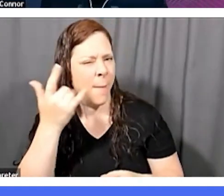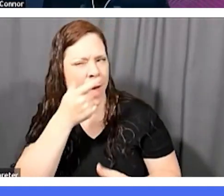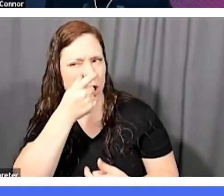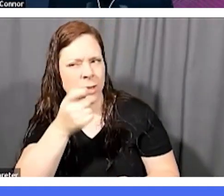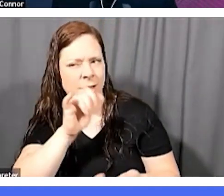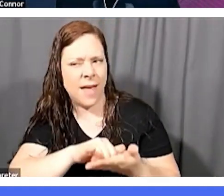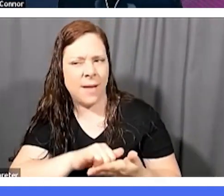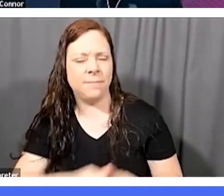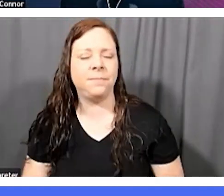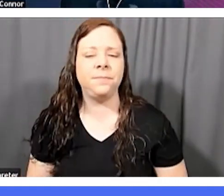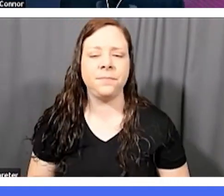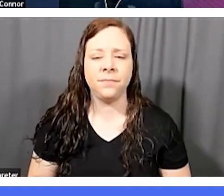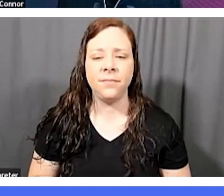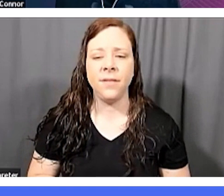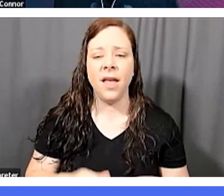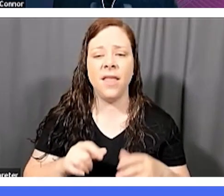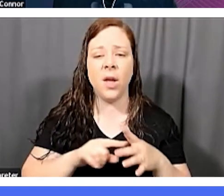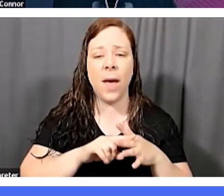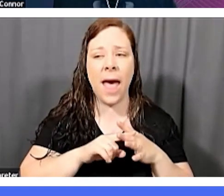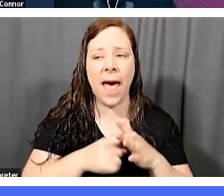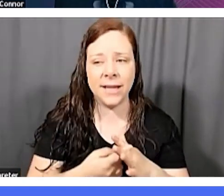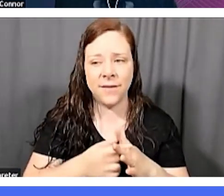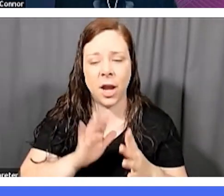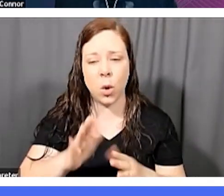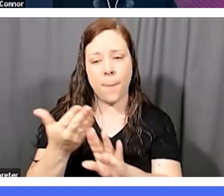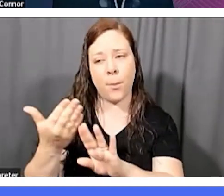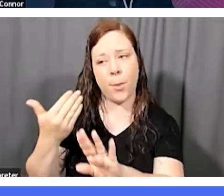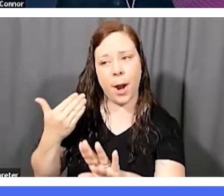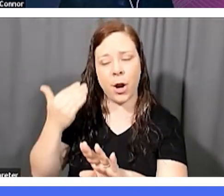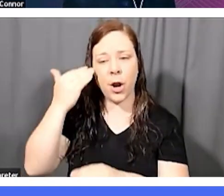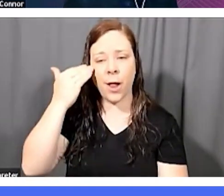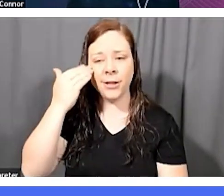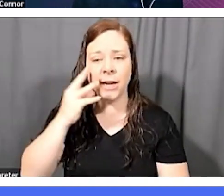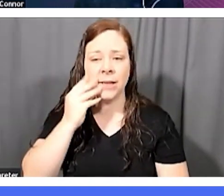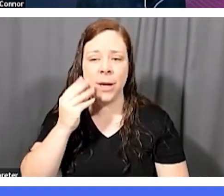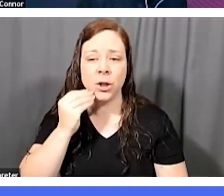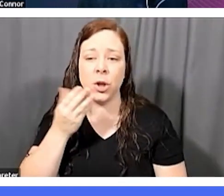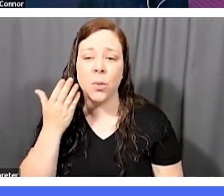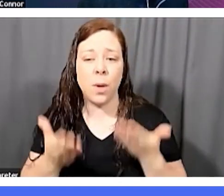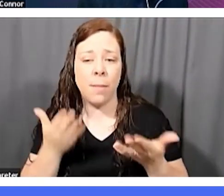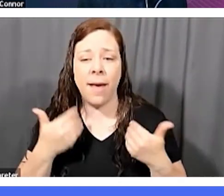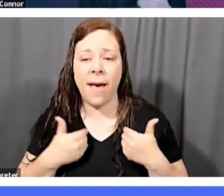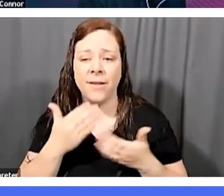Then we activate that relevant prior knowledge and experience, right? You probably have some experience with children, all of you